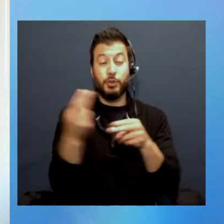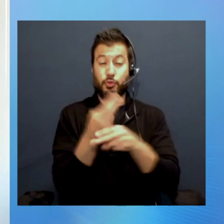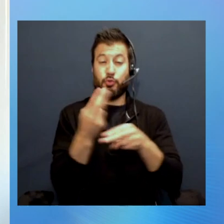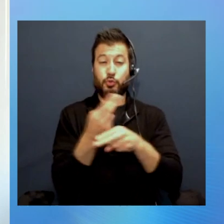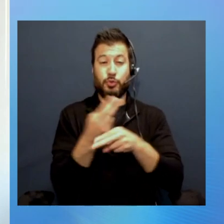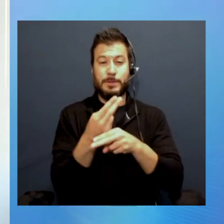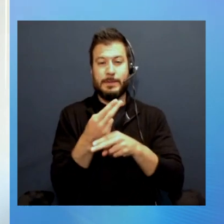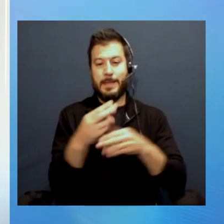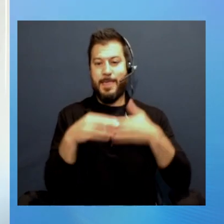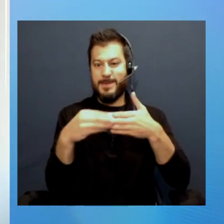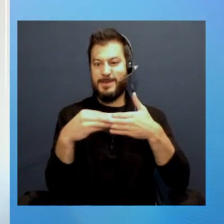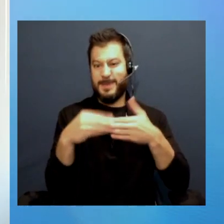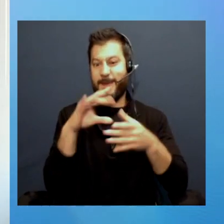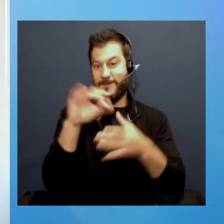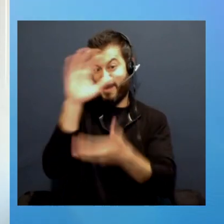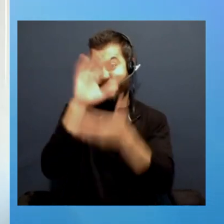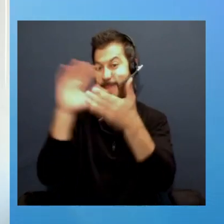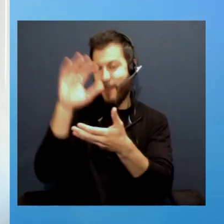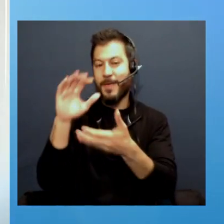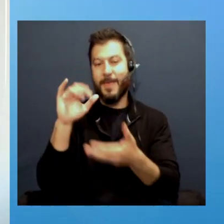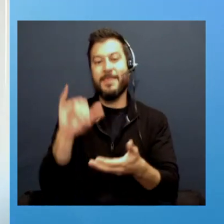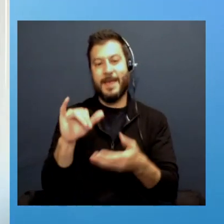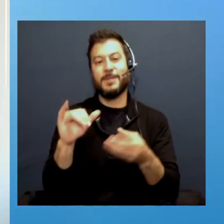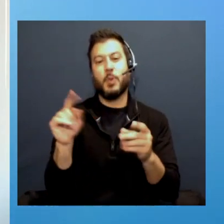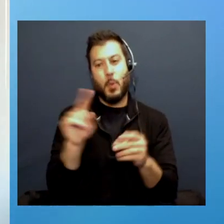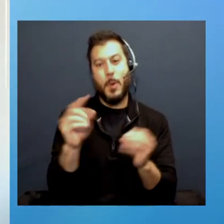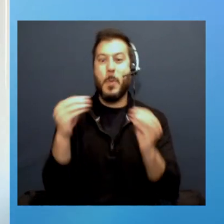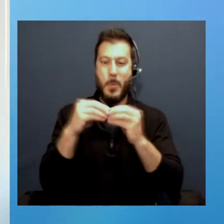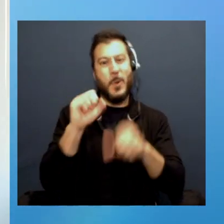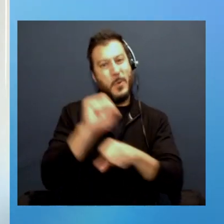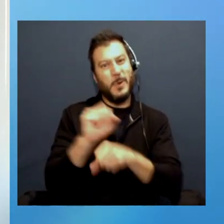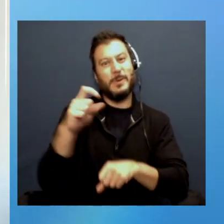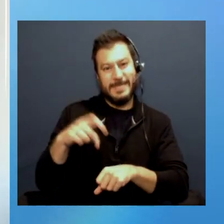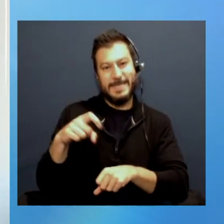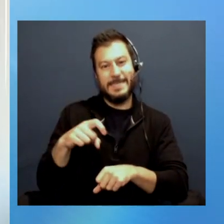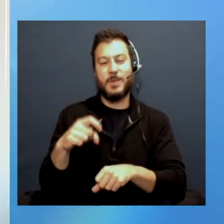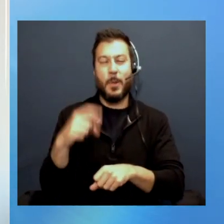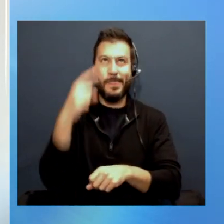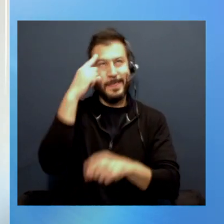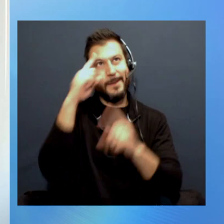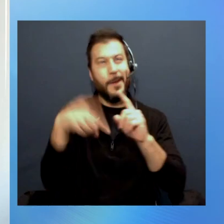essentially using the elasticity of the Cloud, that's where more work was needed.